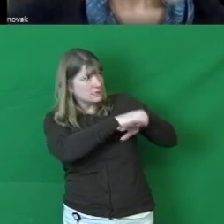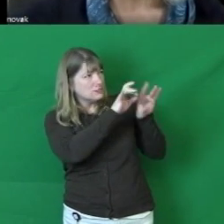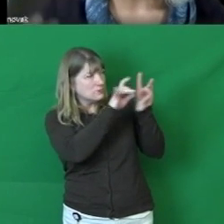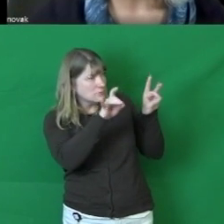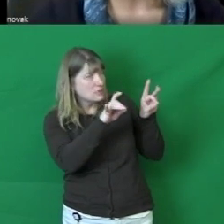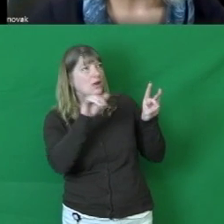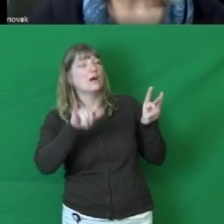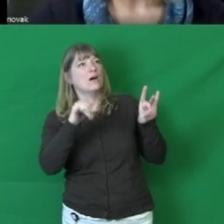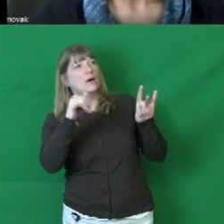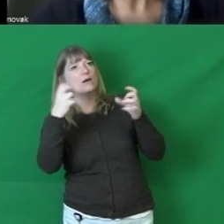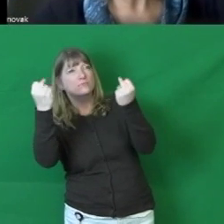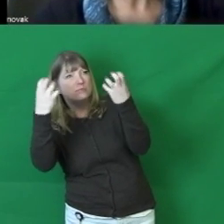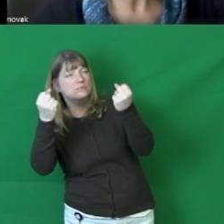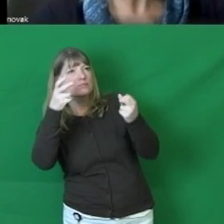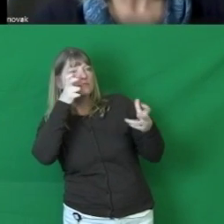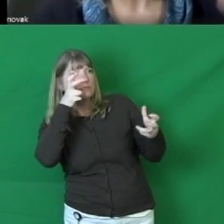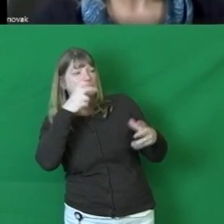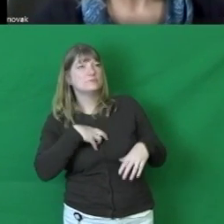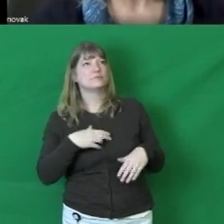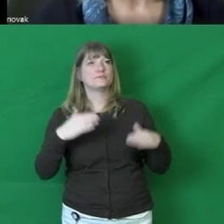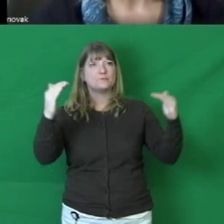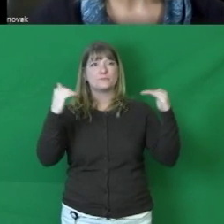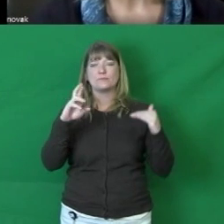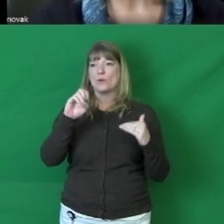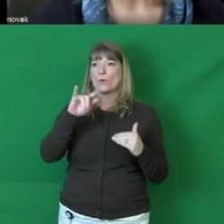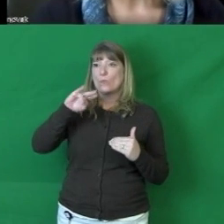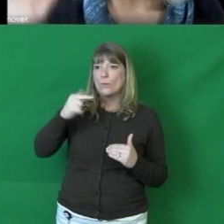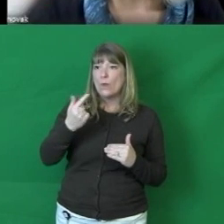here's ASL. Here's "Rolling in the Deep" by Adele,